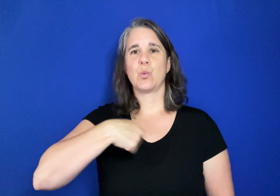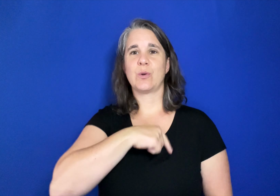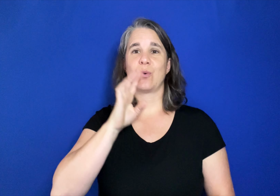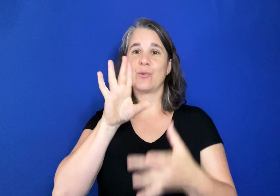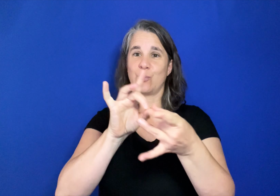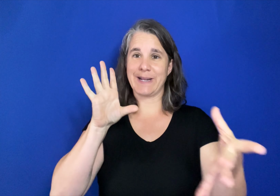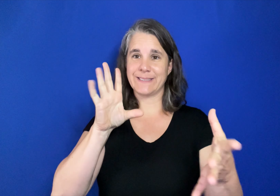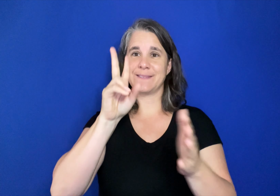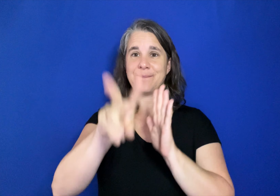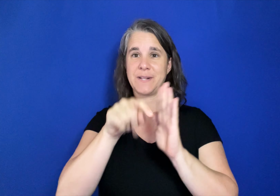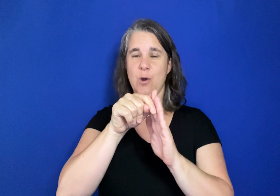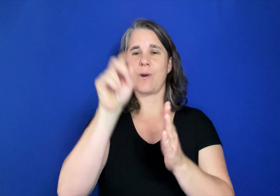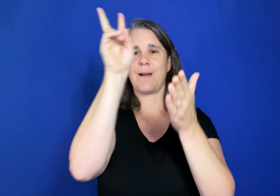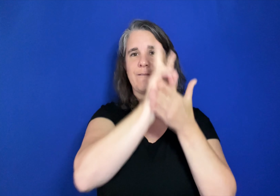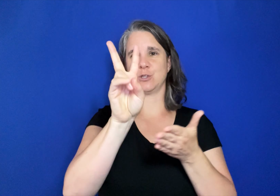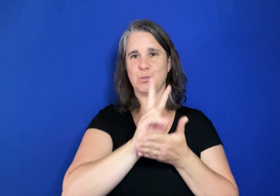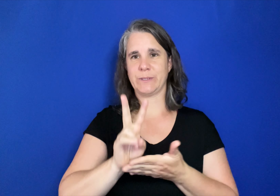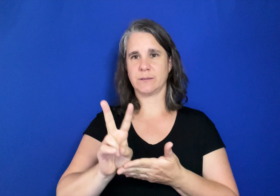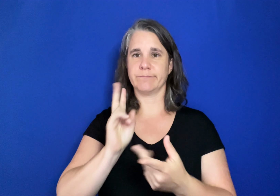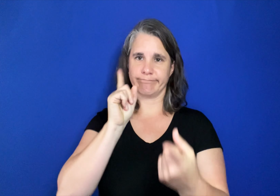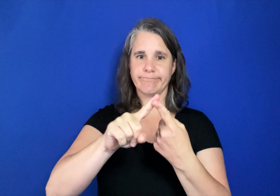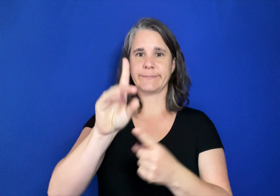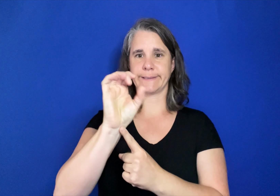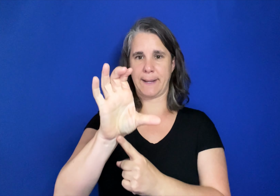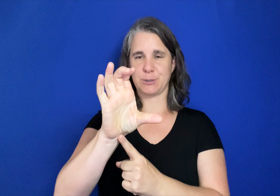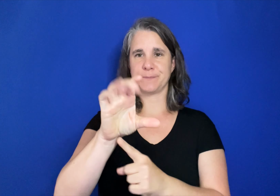We will release a video every two weeks until December.